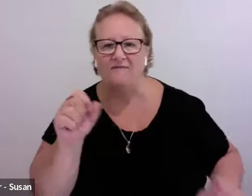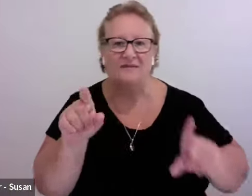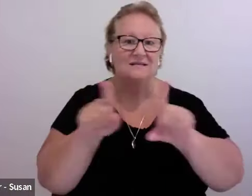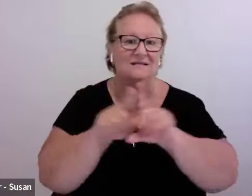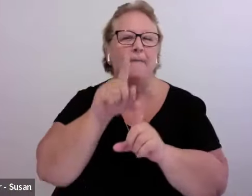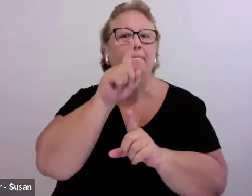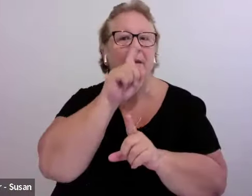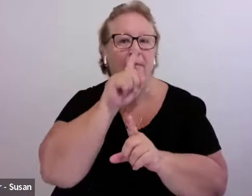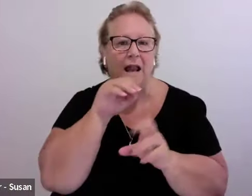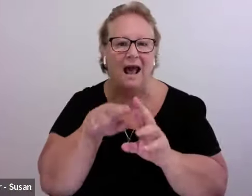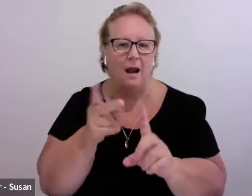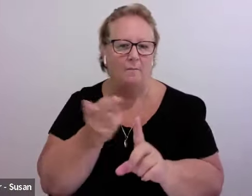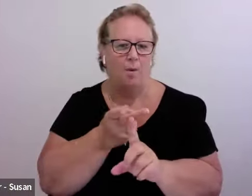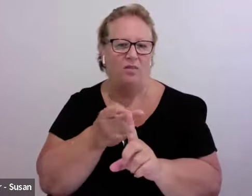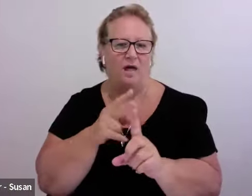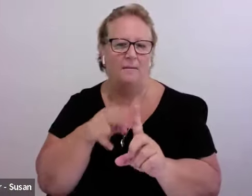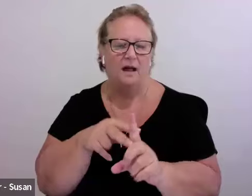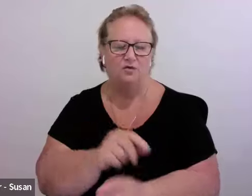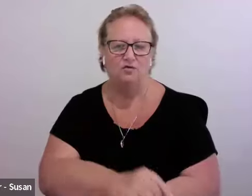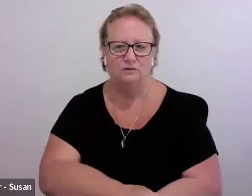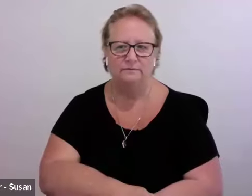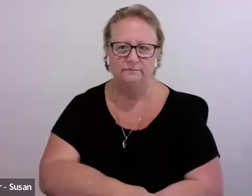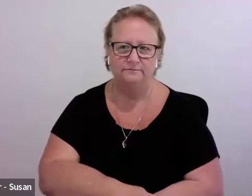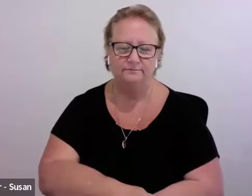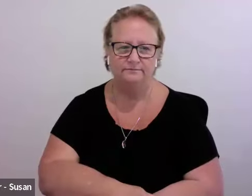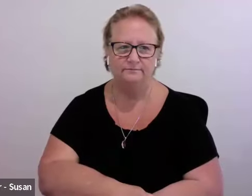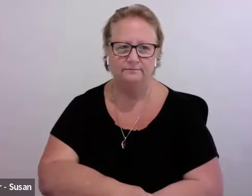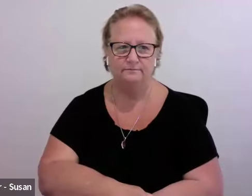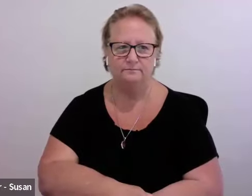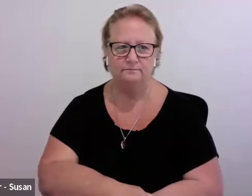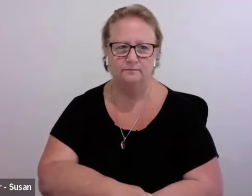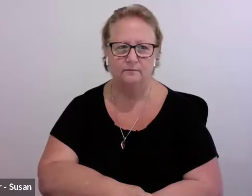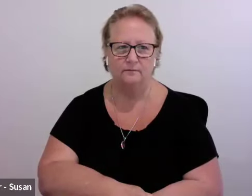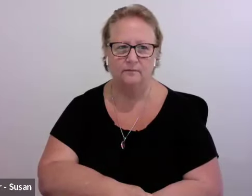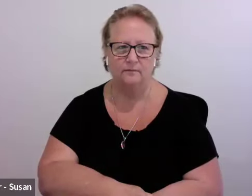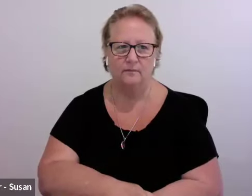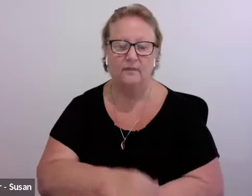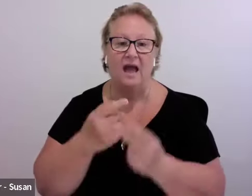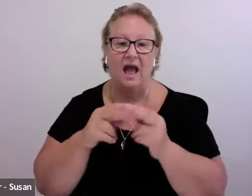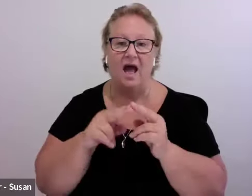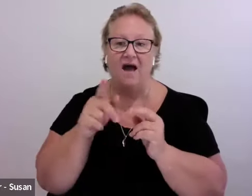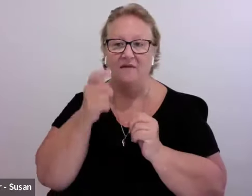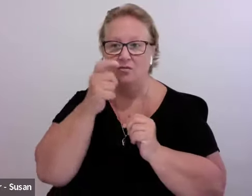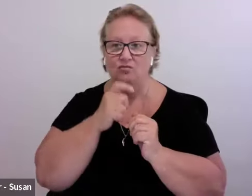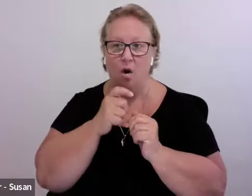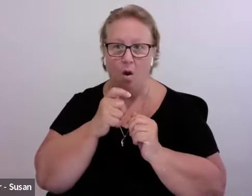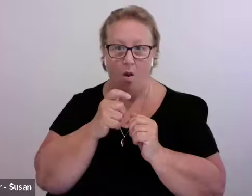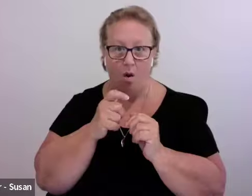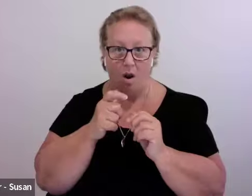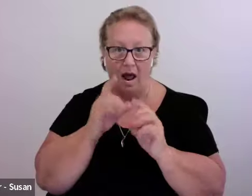involved in separate applications provided the same individual is not named across those multiple applications.